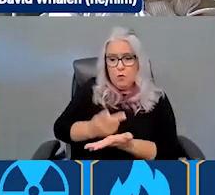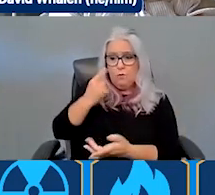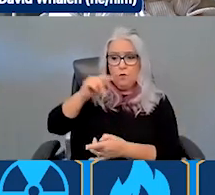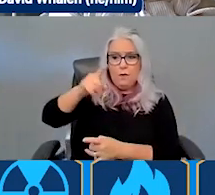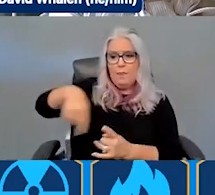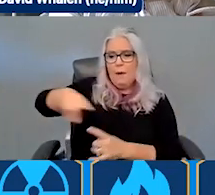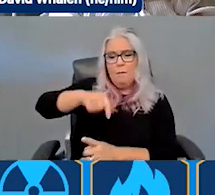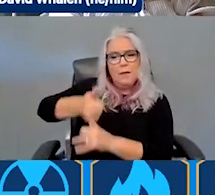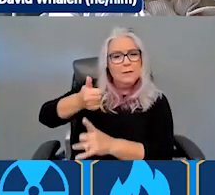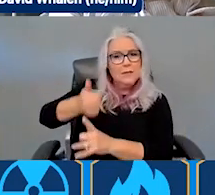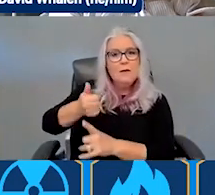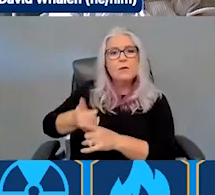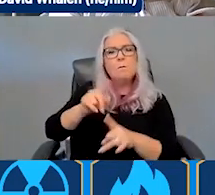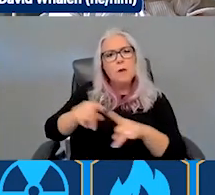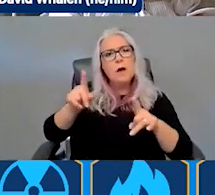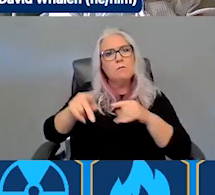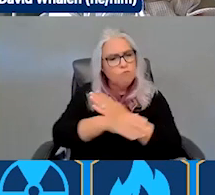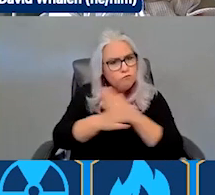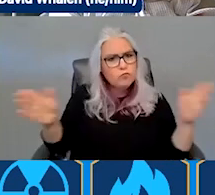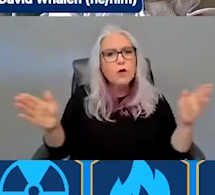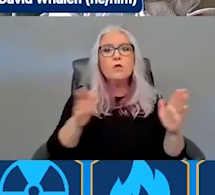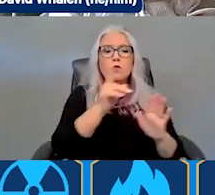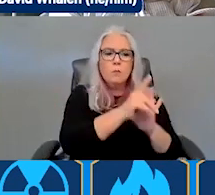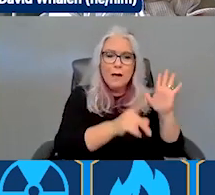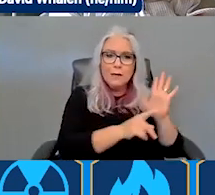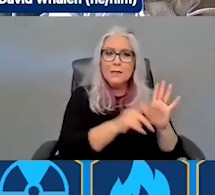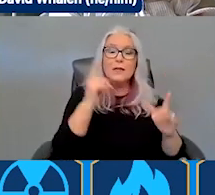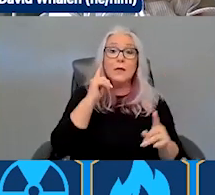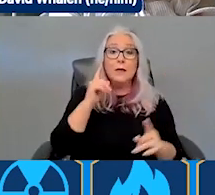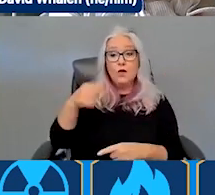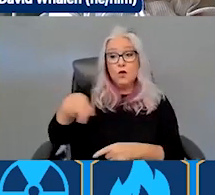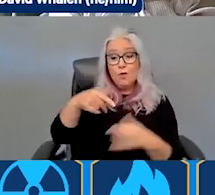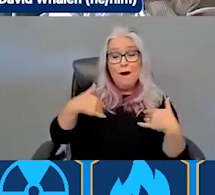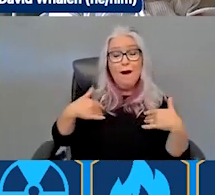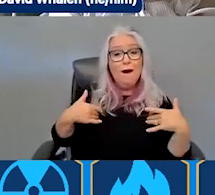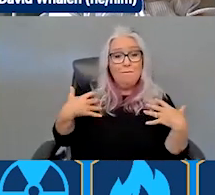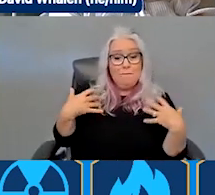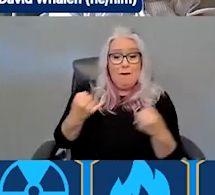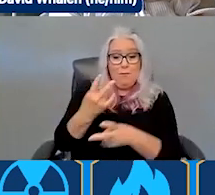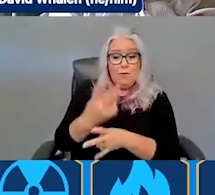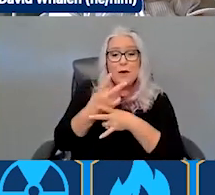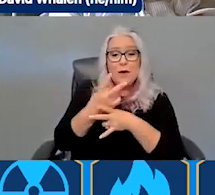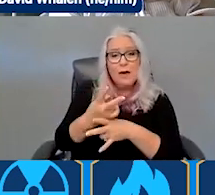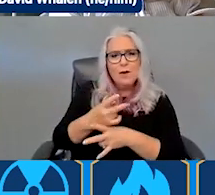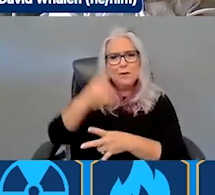You know, you have healthcare professionals making allocation decisions outside of that framework because say they are